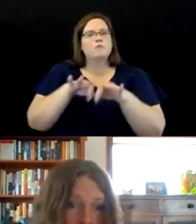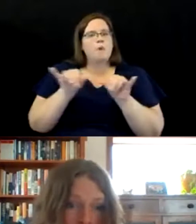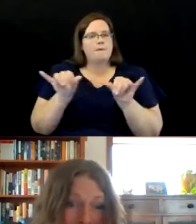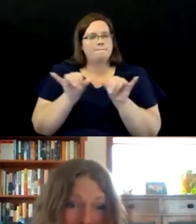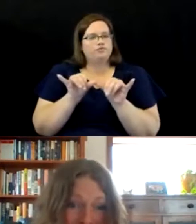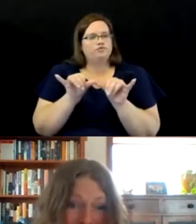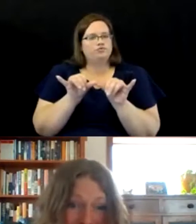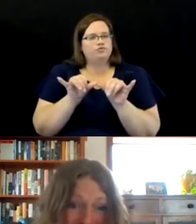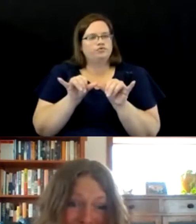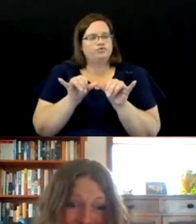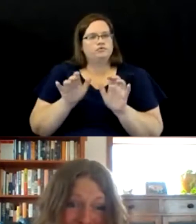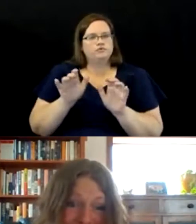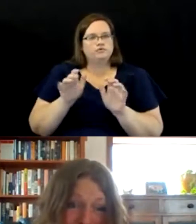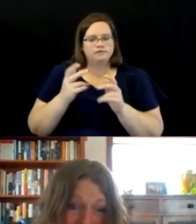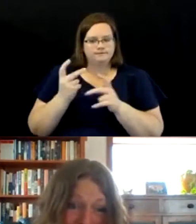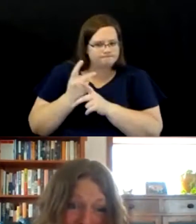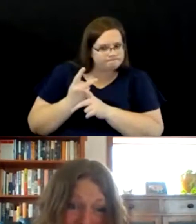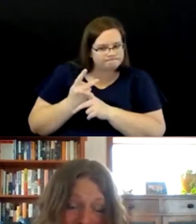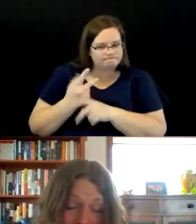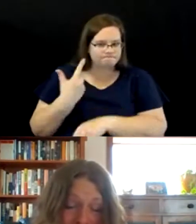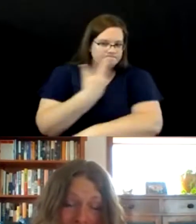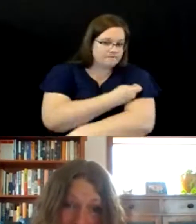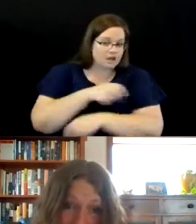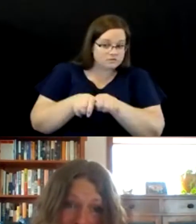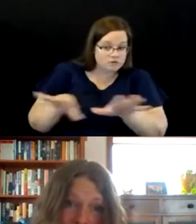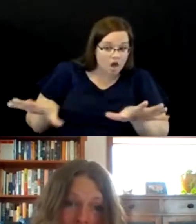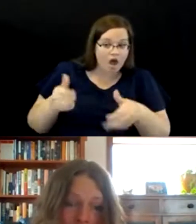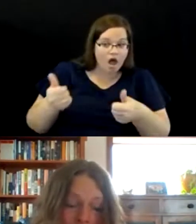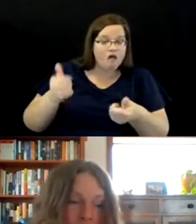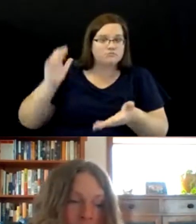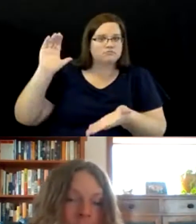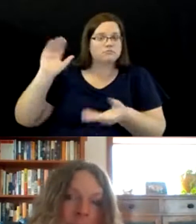evaluate how well the vaccine rollout is working. I think the